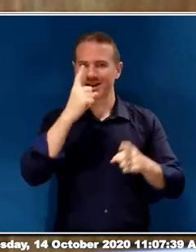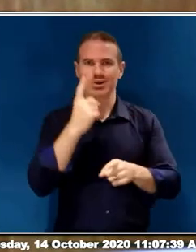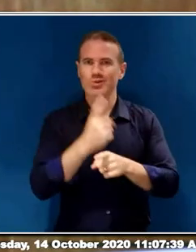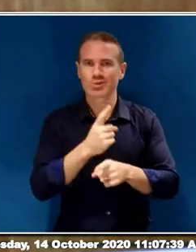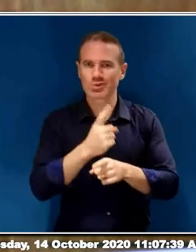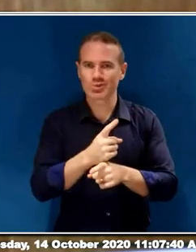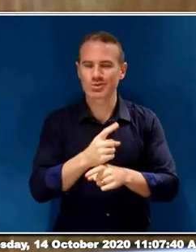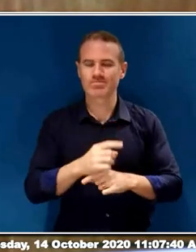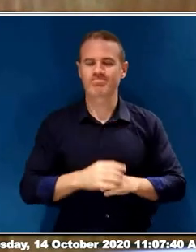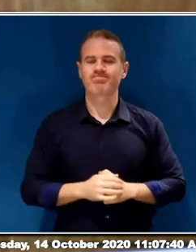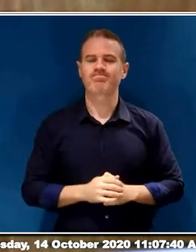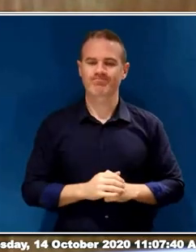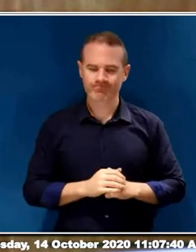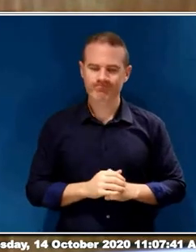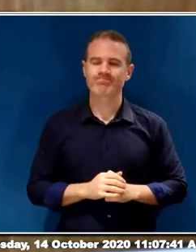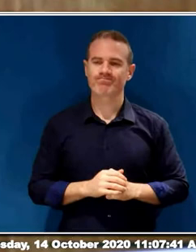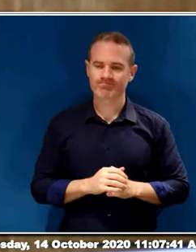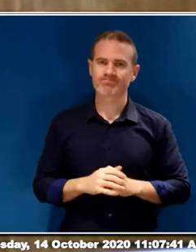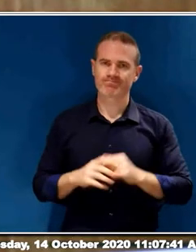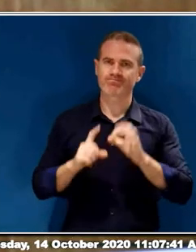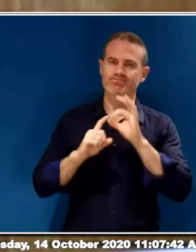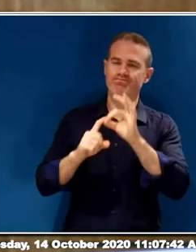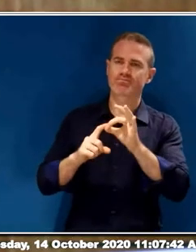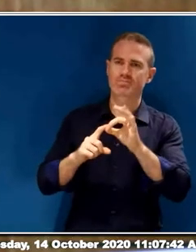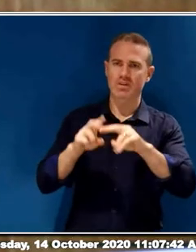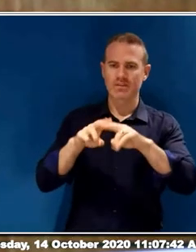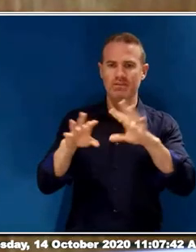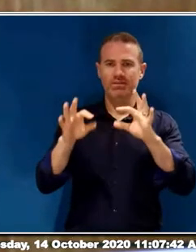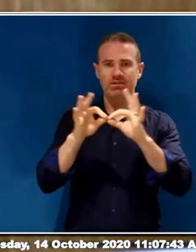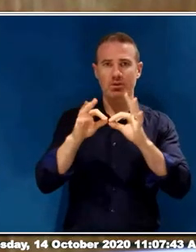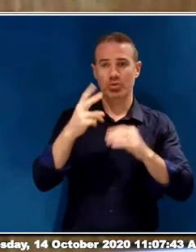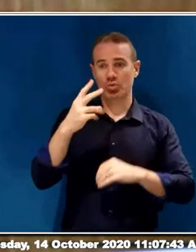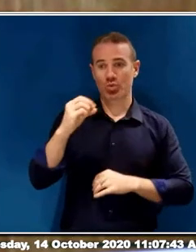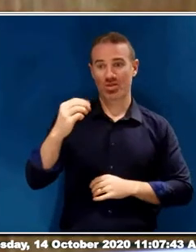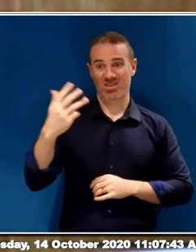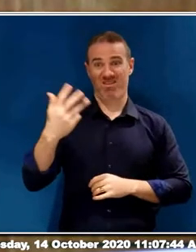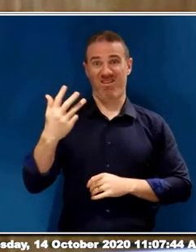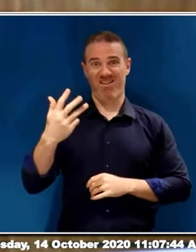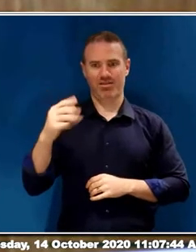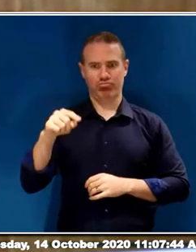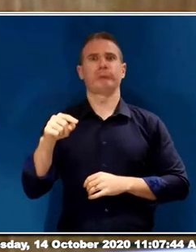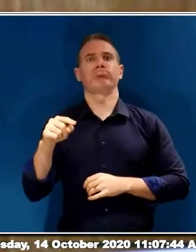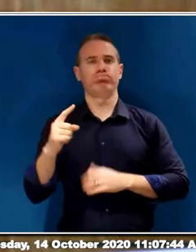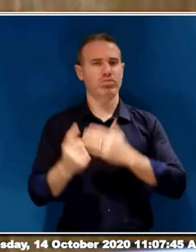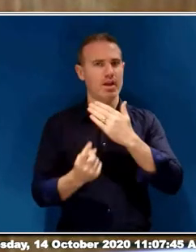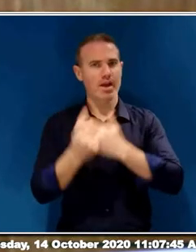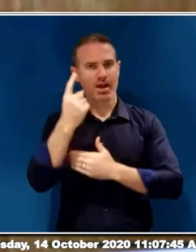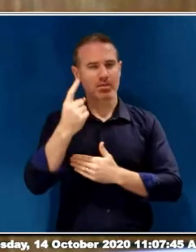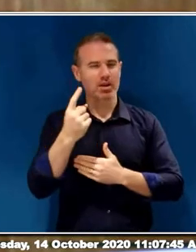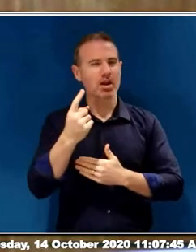referred to, what happened? Again, I take it your knowledge is based on what Kobe told you?